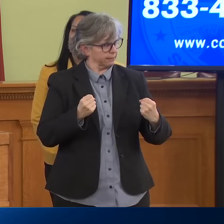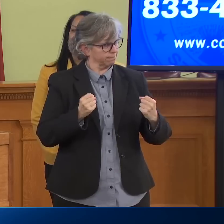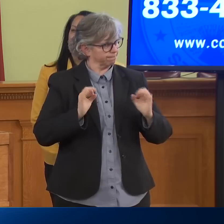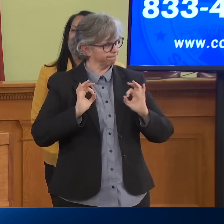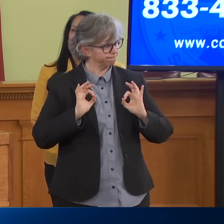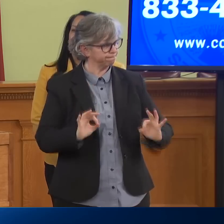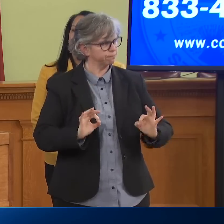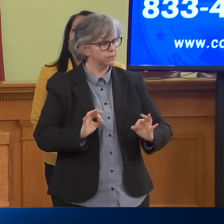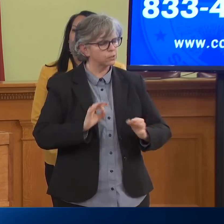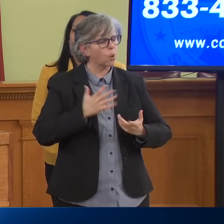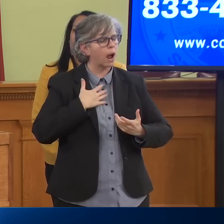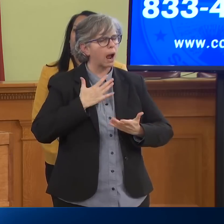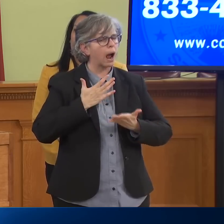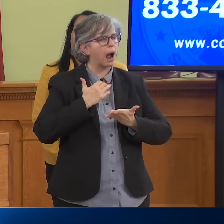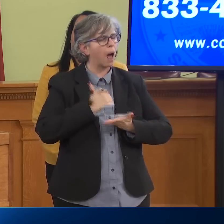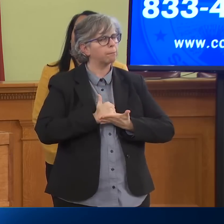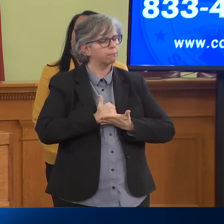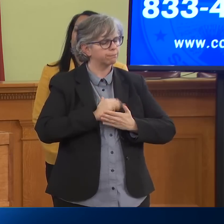PAST BEFORE LIMITED PERIOD OF